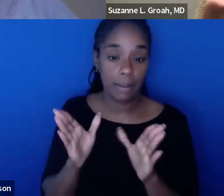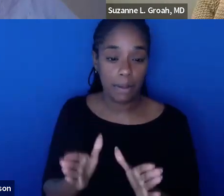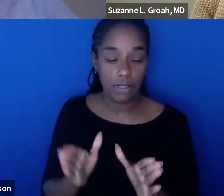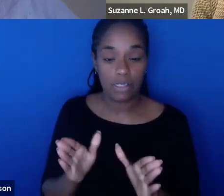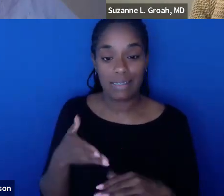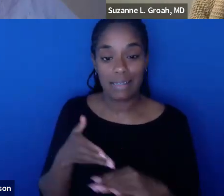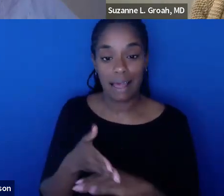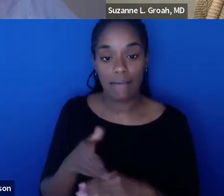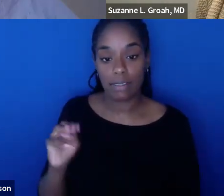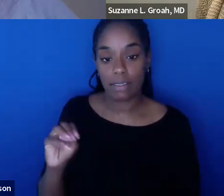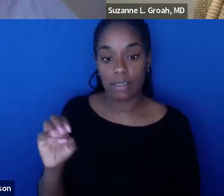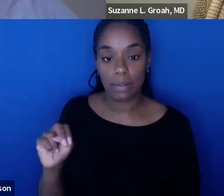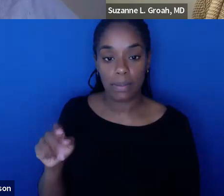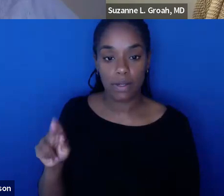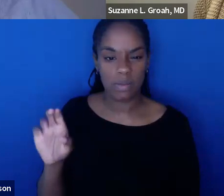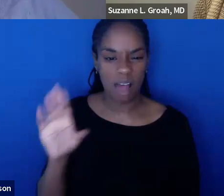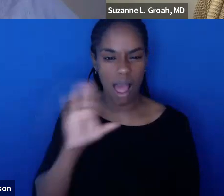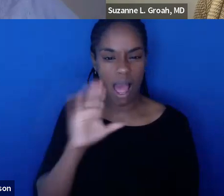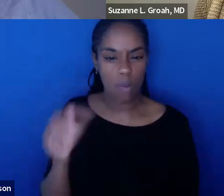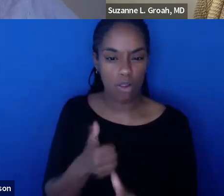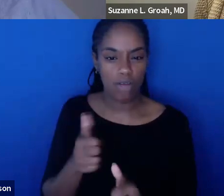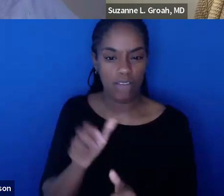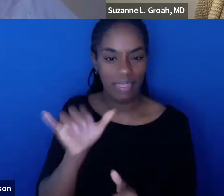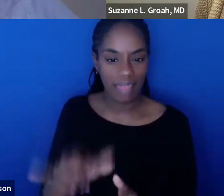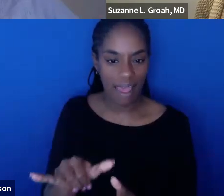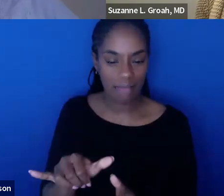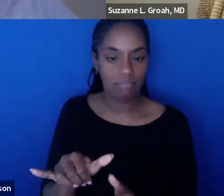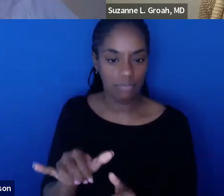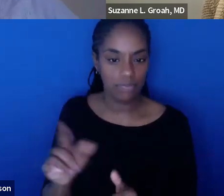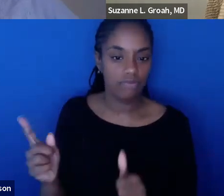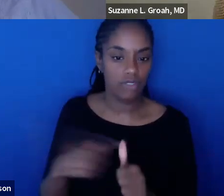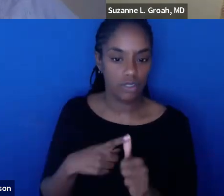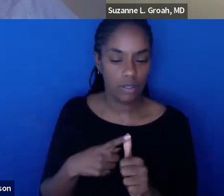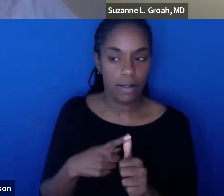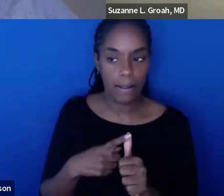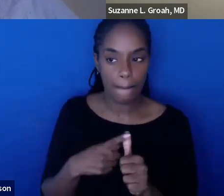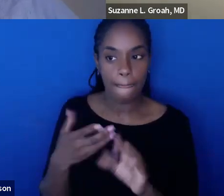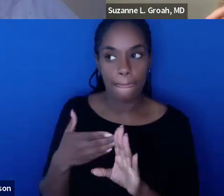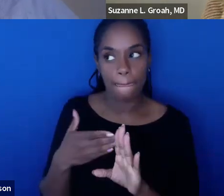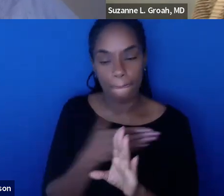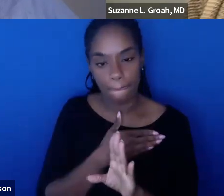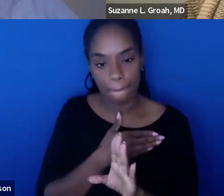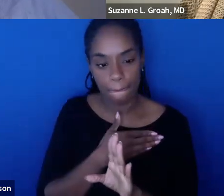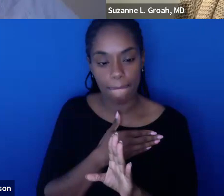I would actually pursue that angle first before we necessarily jump